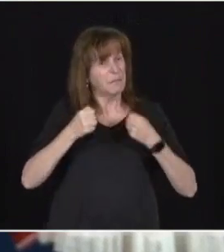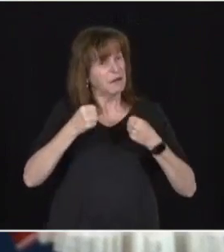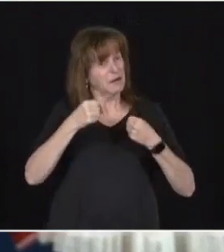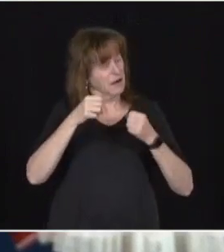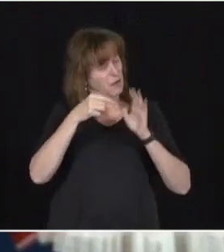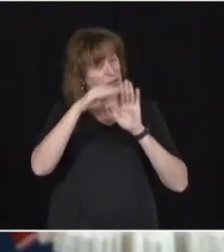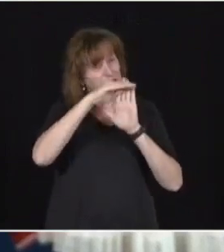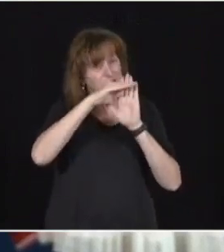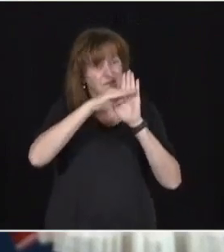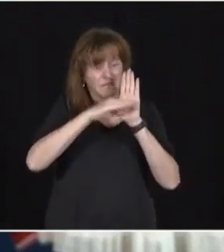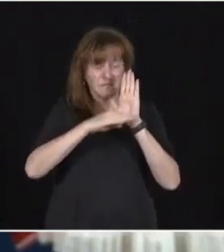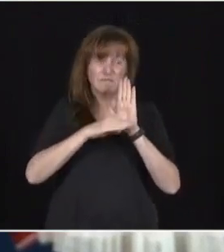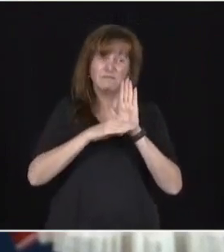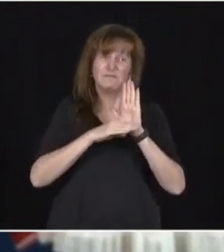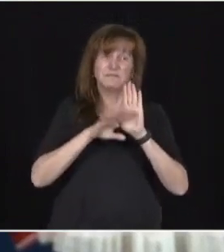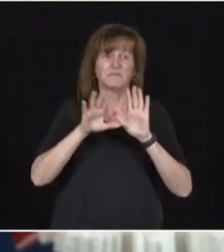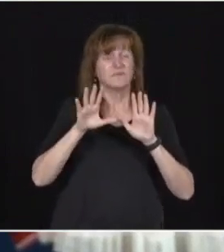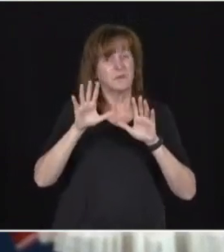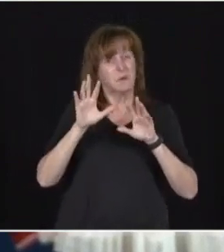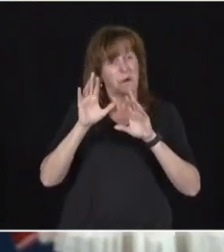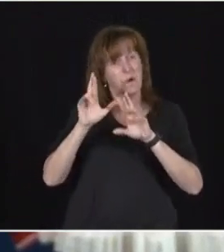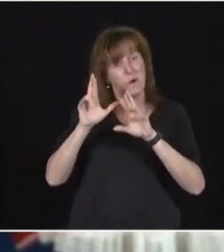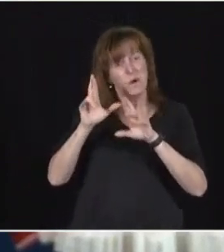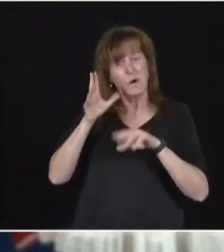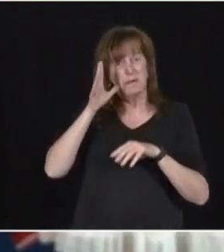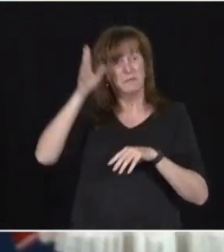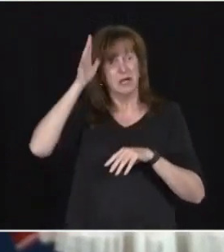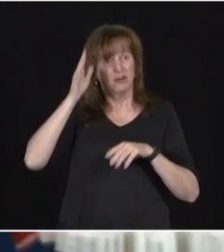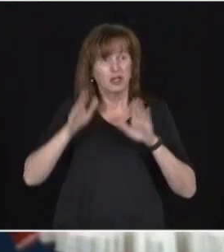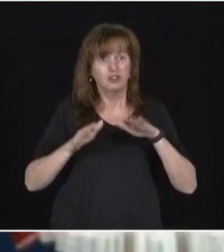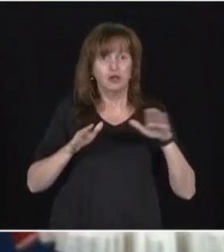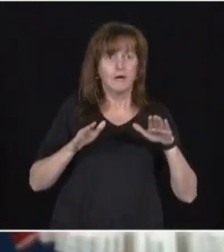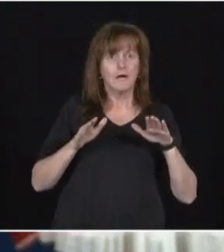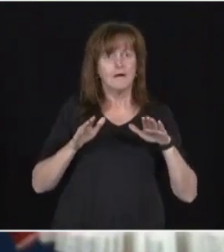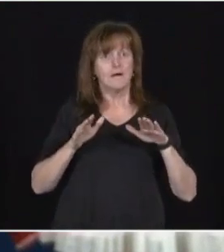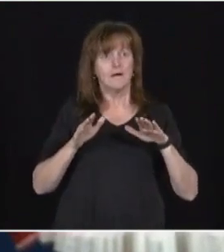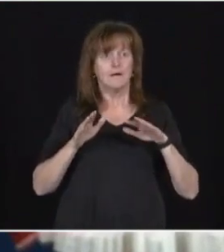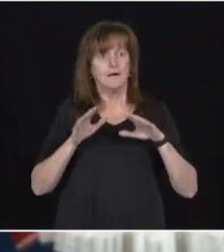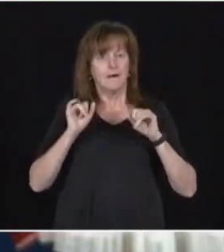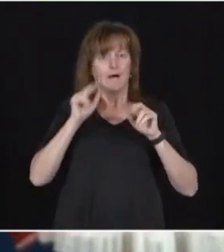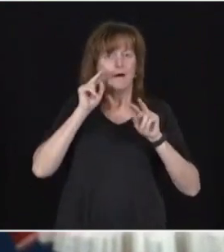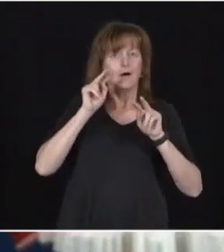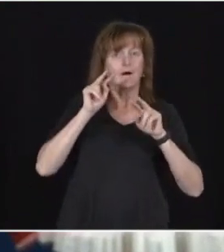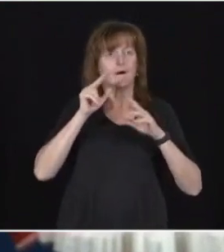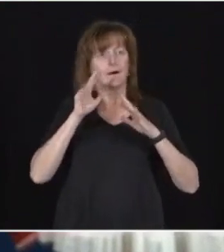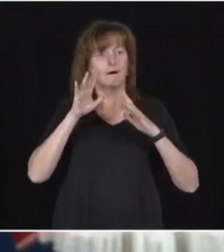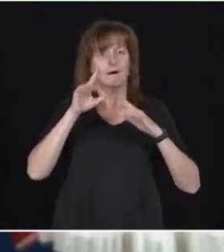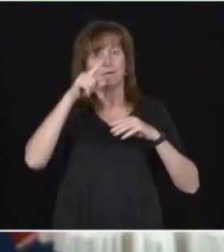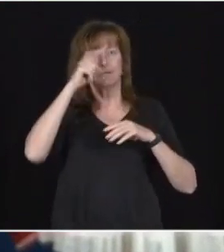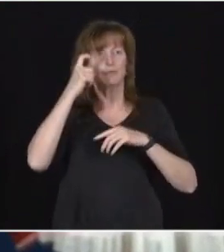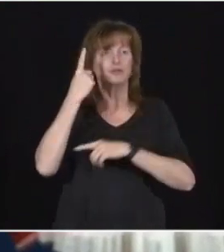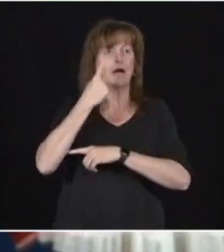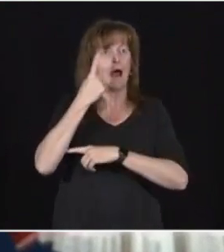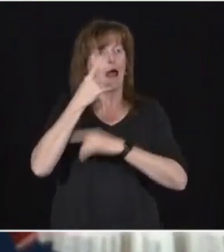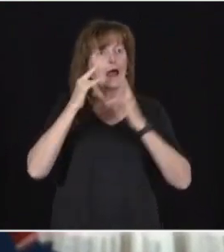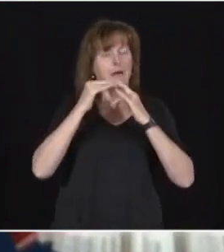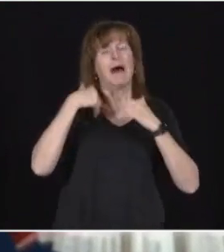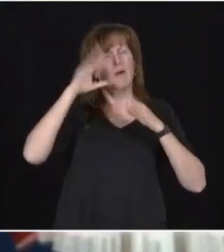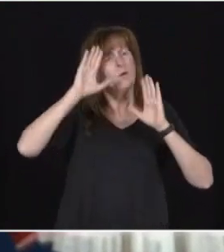health measures in place. We hope this gives kids and parents something to look forward to this summer. I know some parents are juggling work, and at